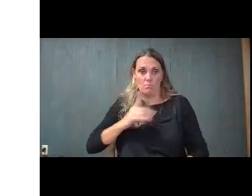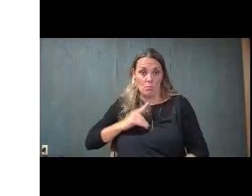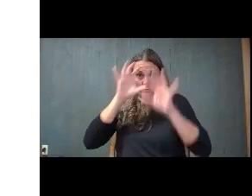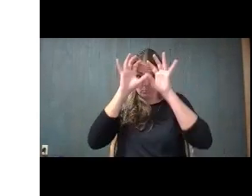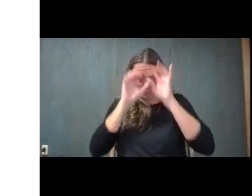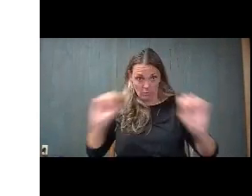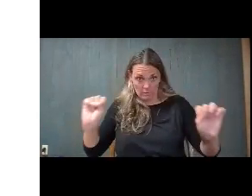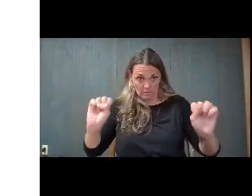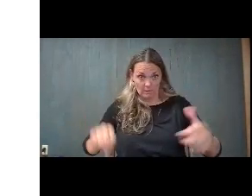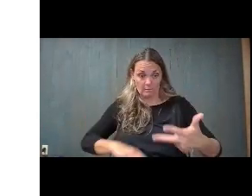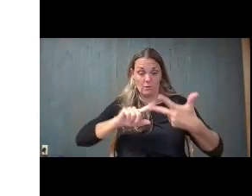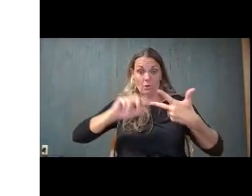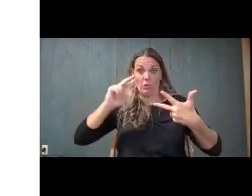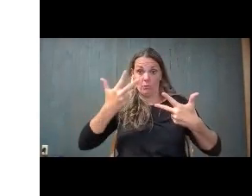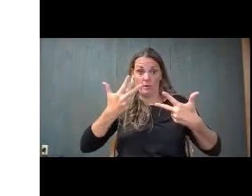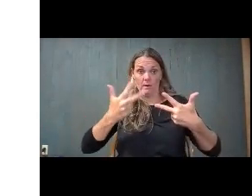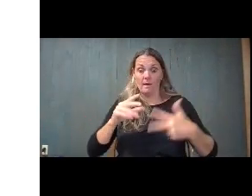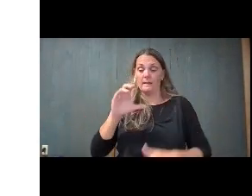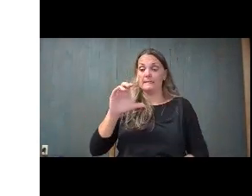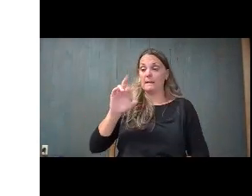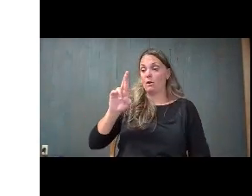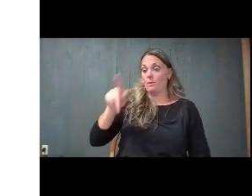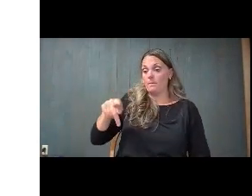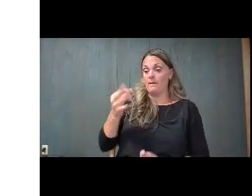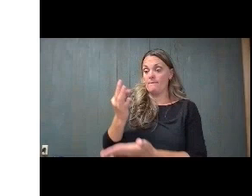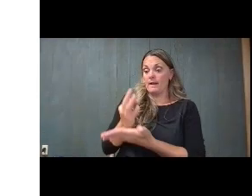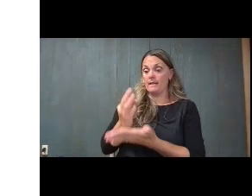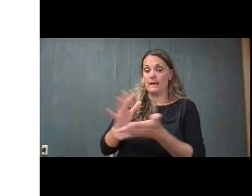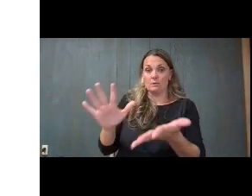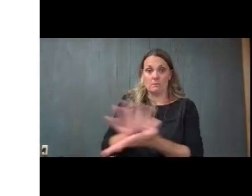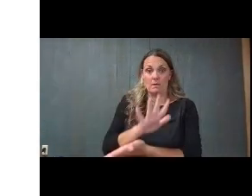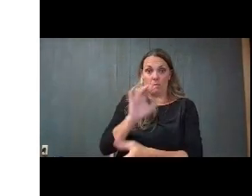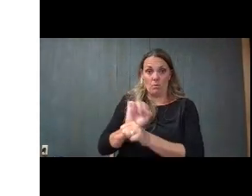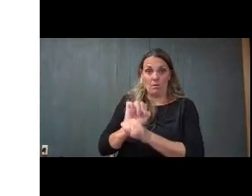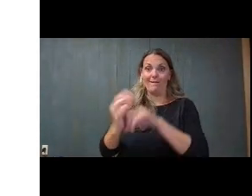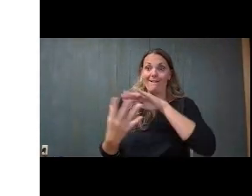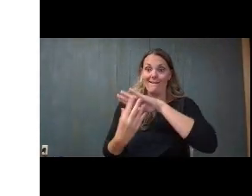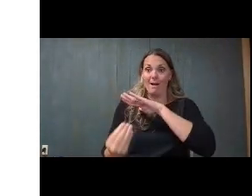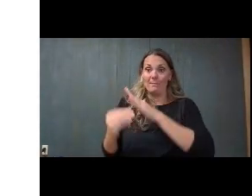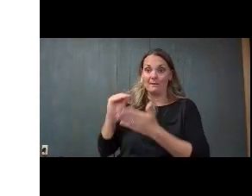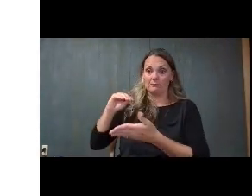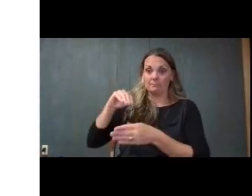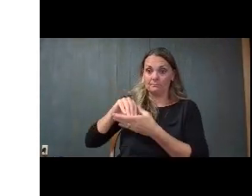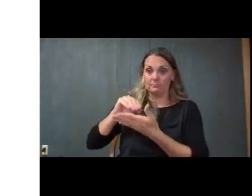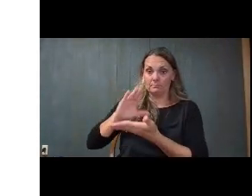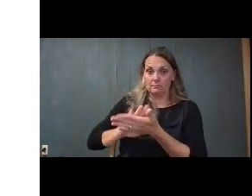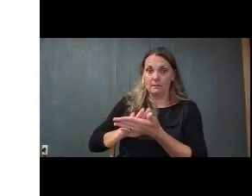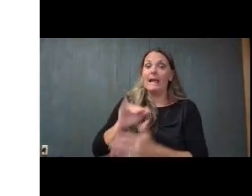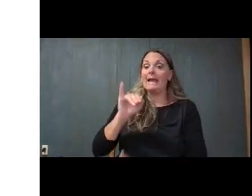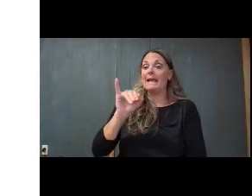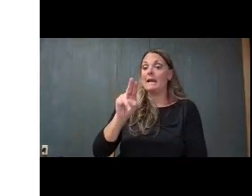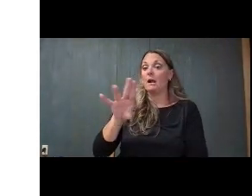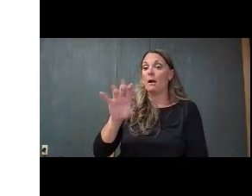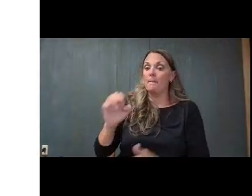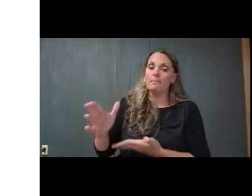A copy of the CP's financial statement, including an income statement and balance sheet